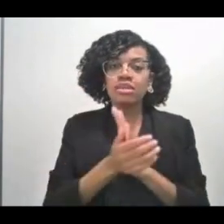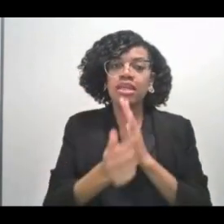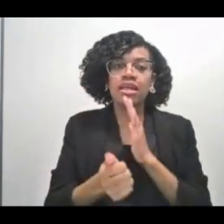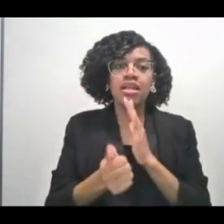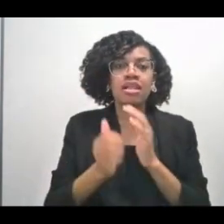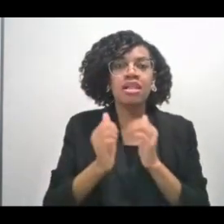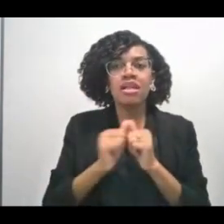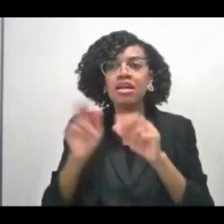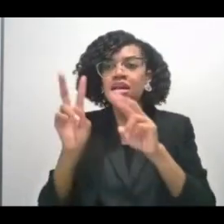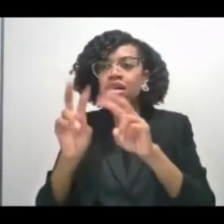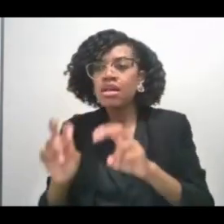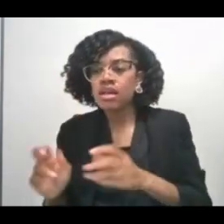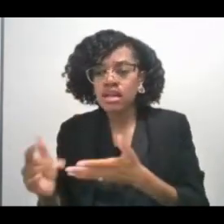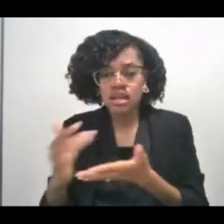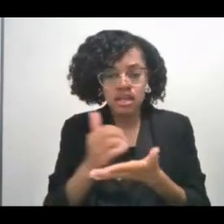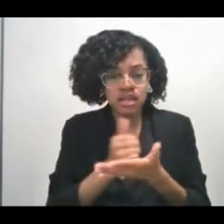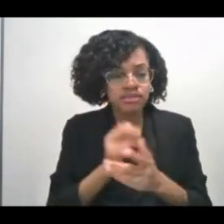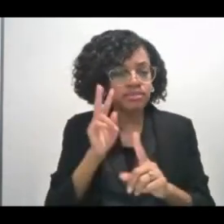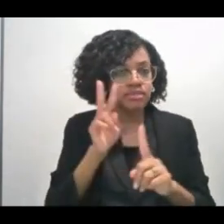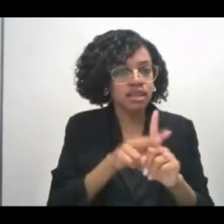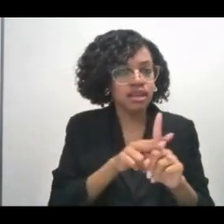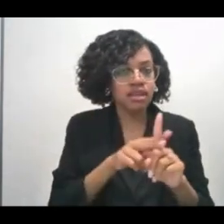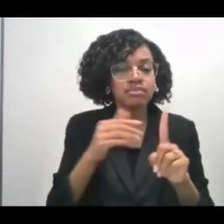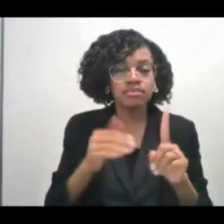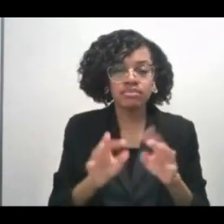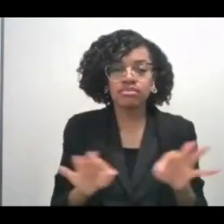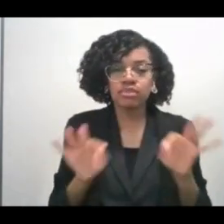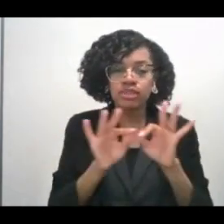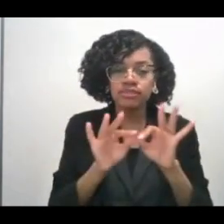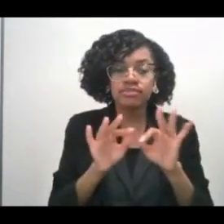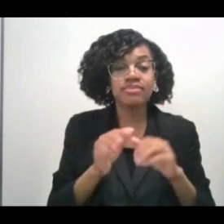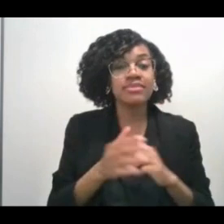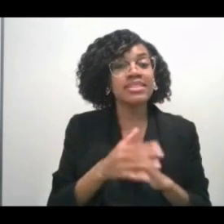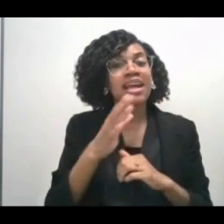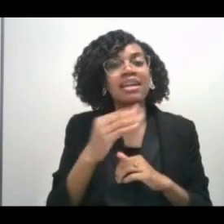future risks, but also, the observations. The foundational